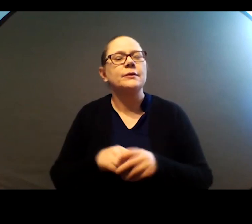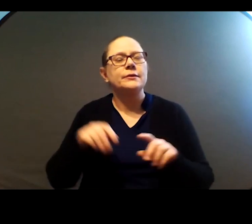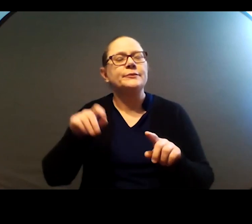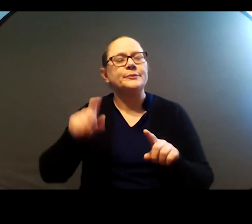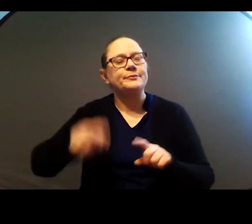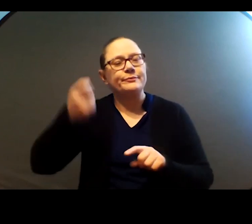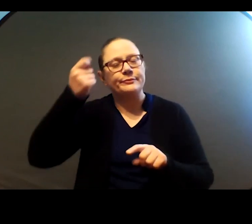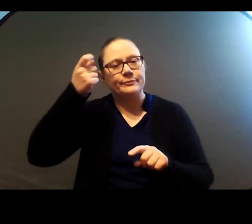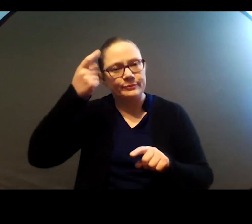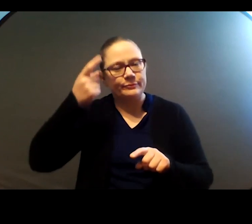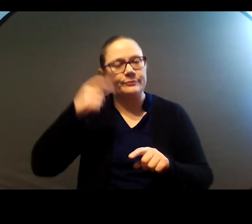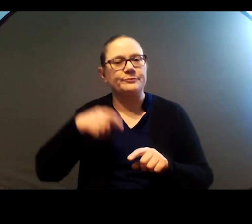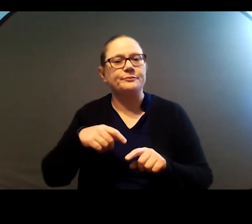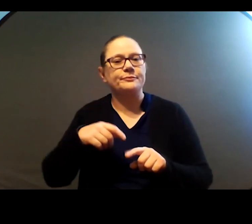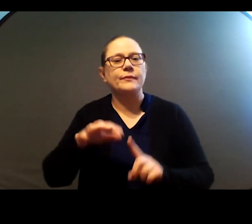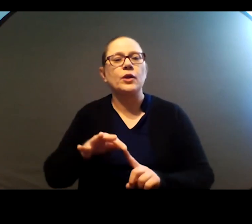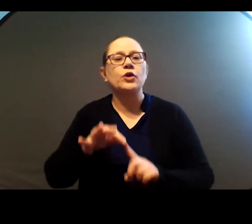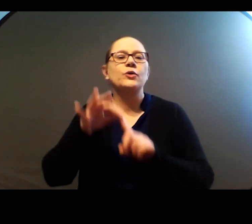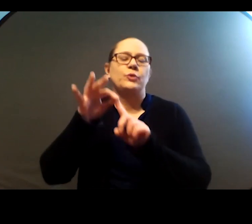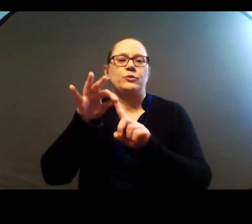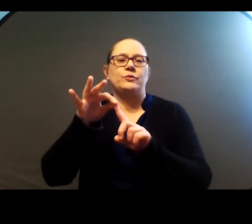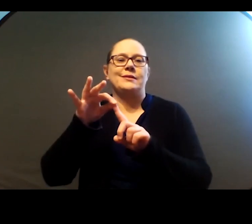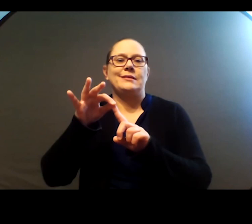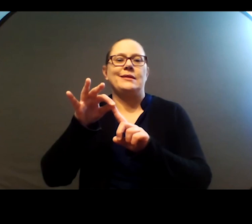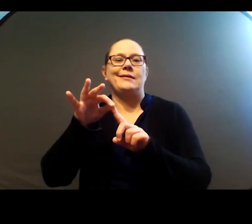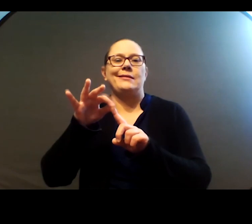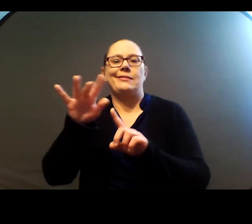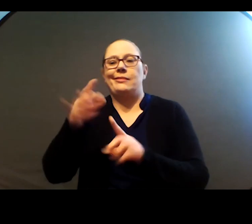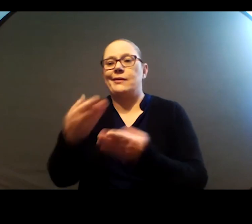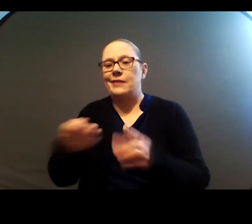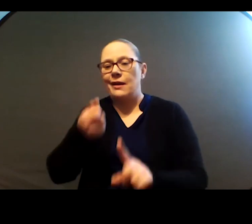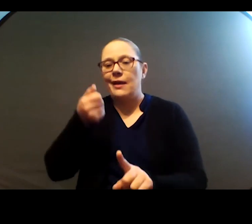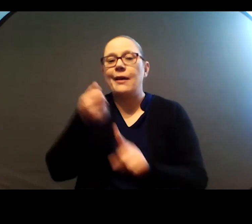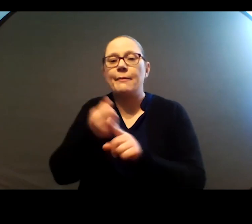there are unique factors in indigenous populations related to colonization and